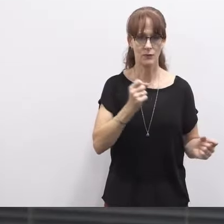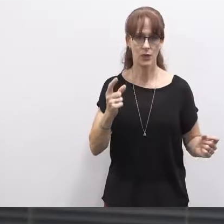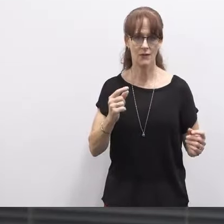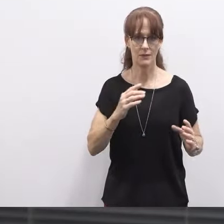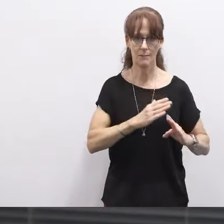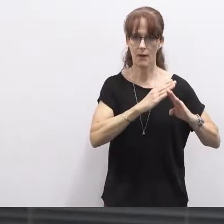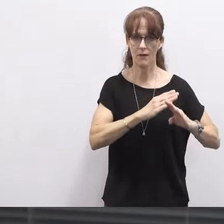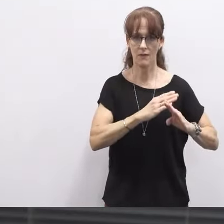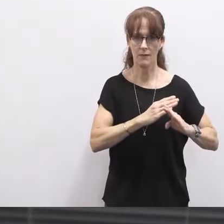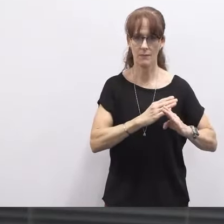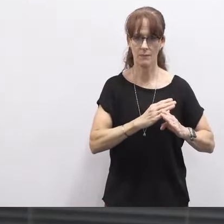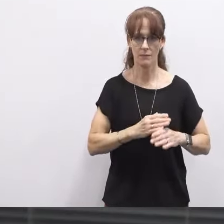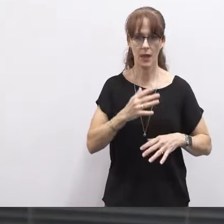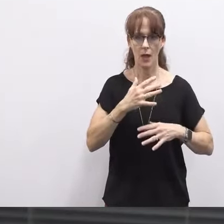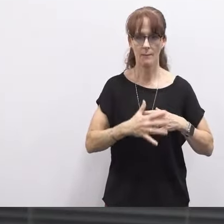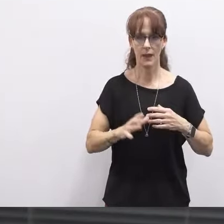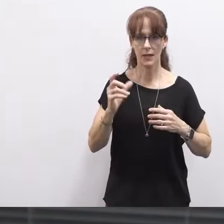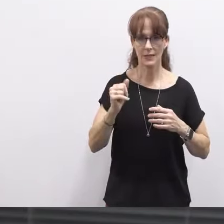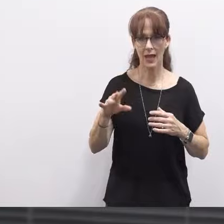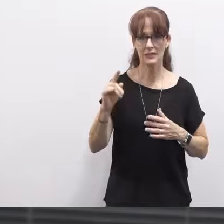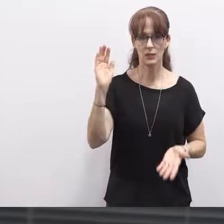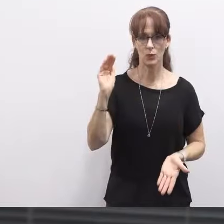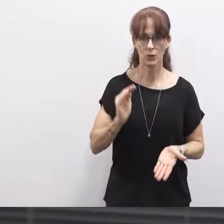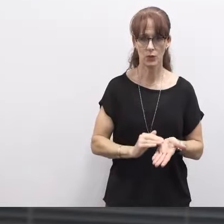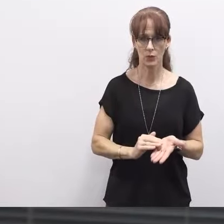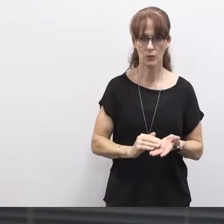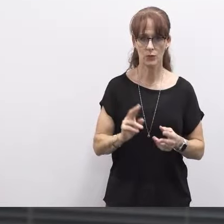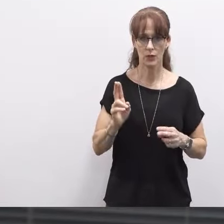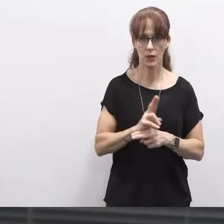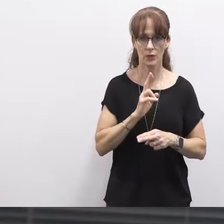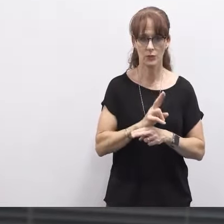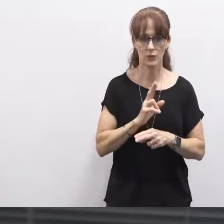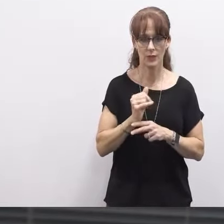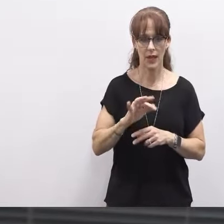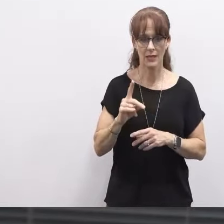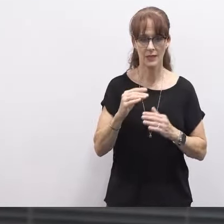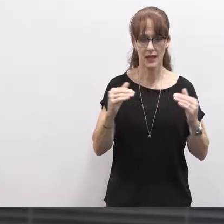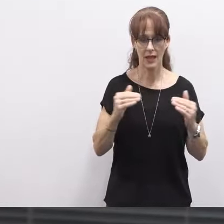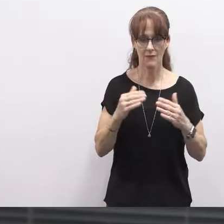It is a blood acid reducer, which is used to stabilize acid levels in the body